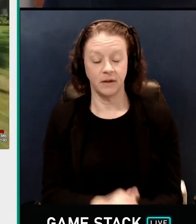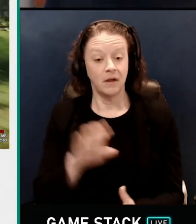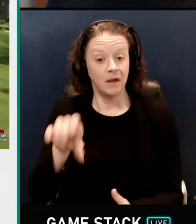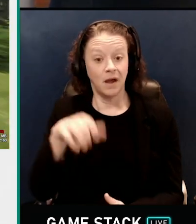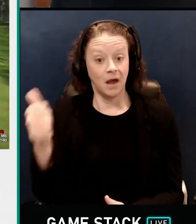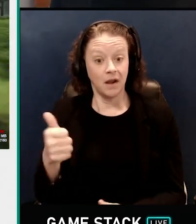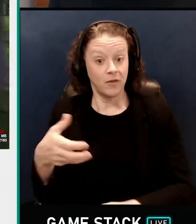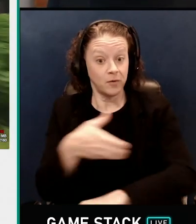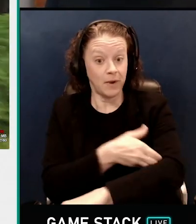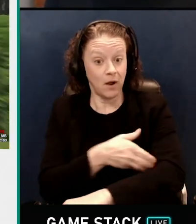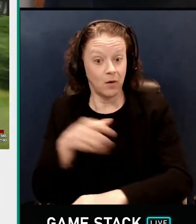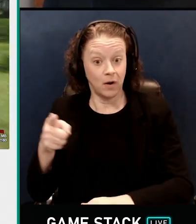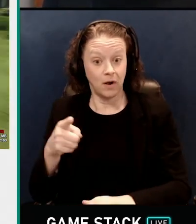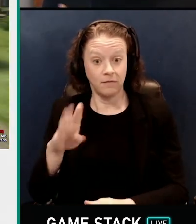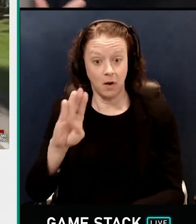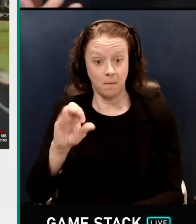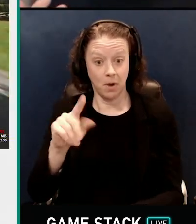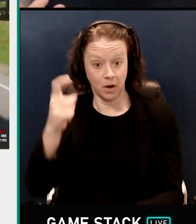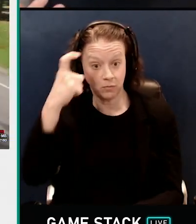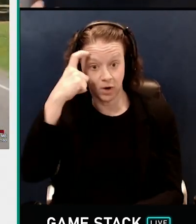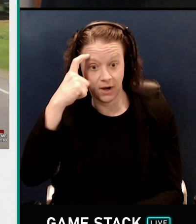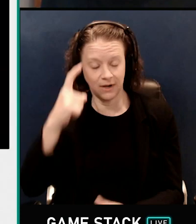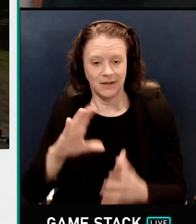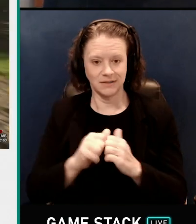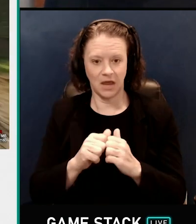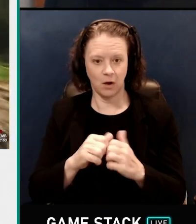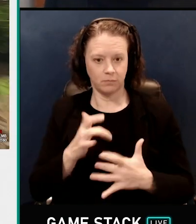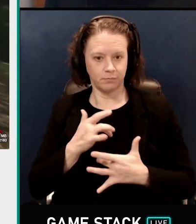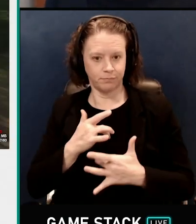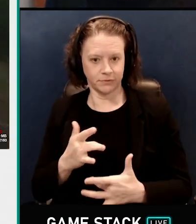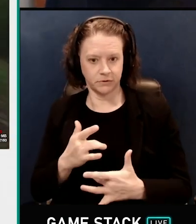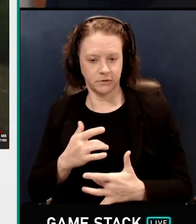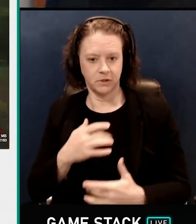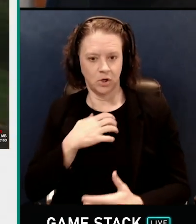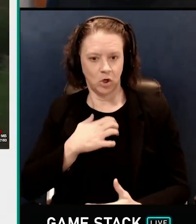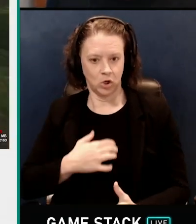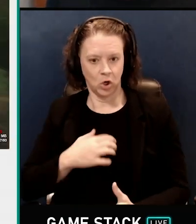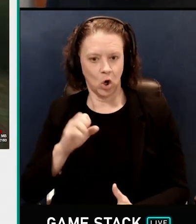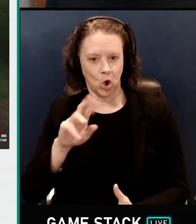Another part of the brain is the way that the urges and actions that it uses.